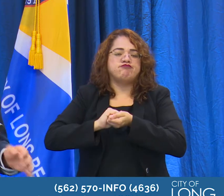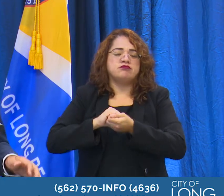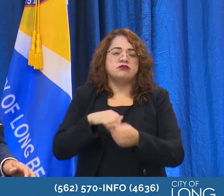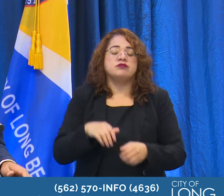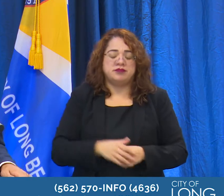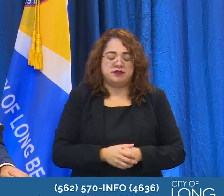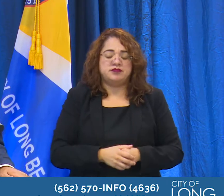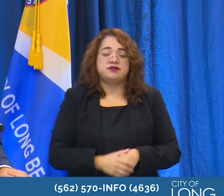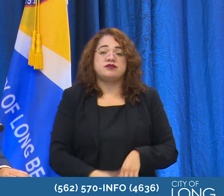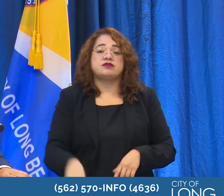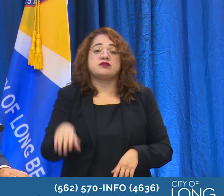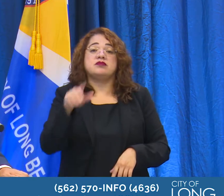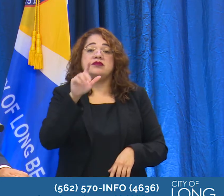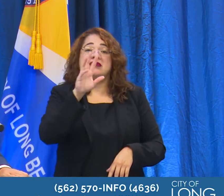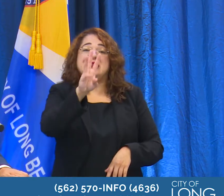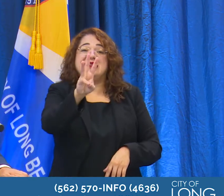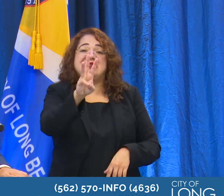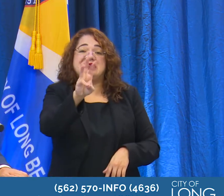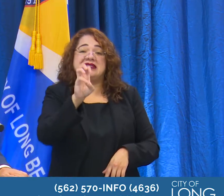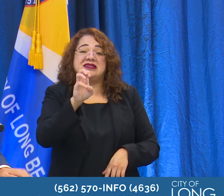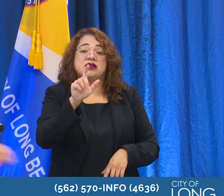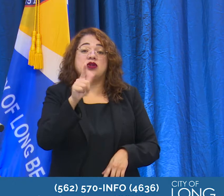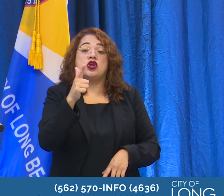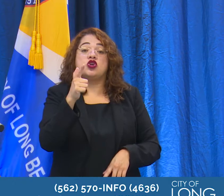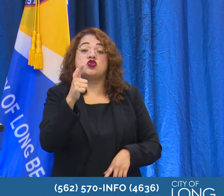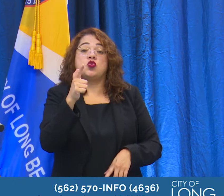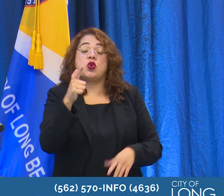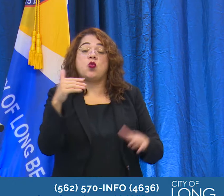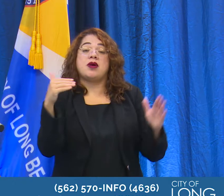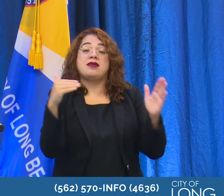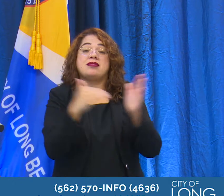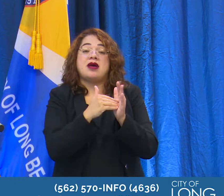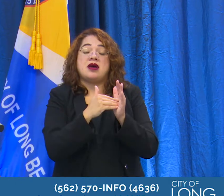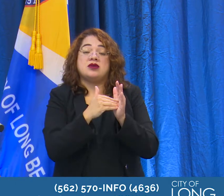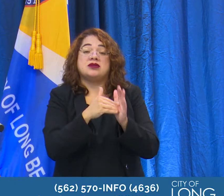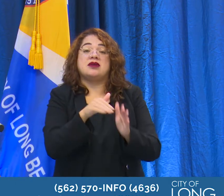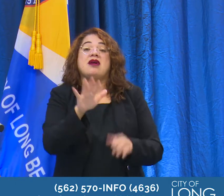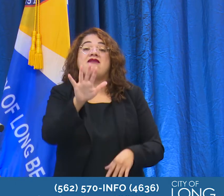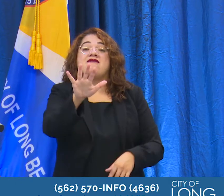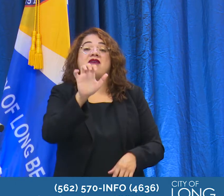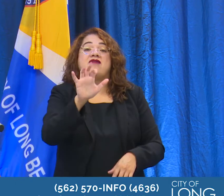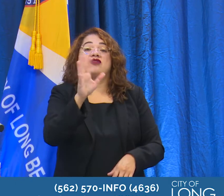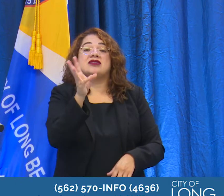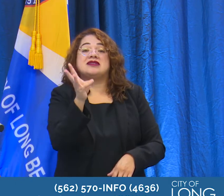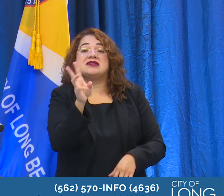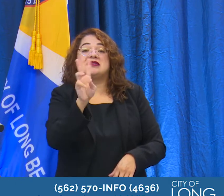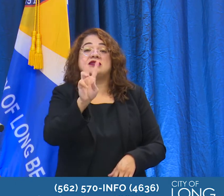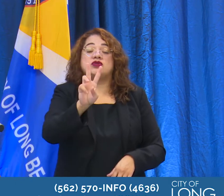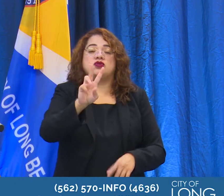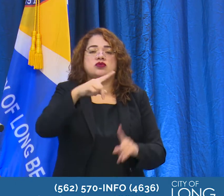there have been 621,562 cases of COVID-19